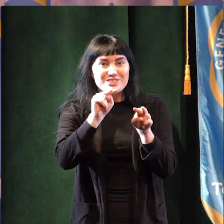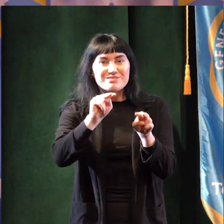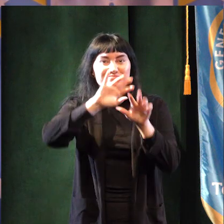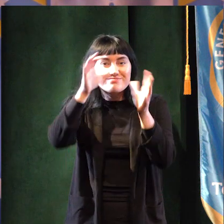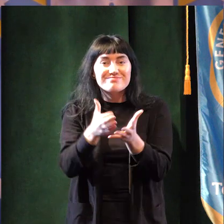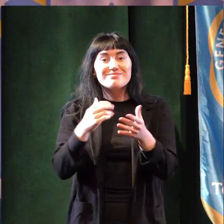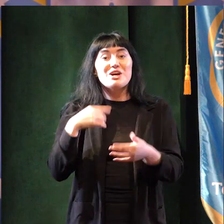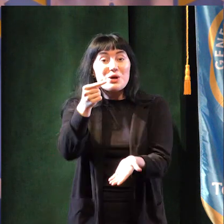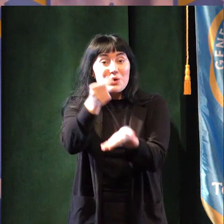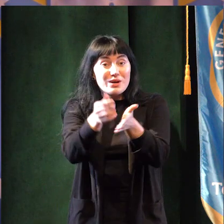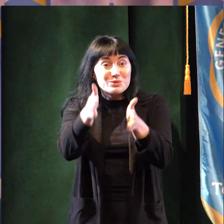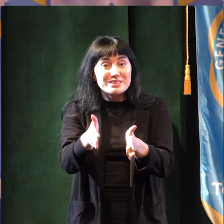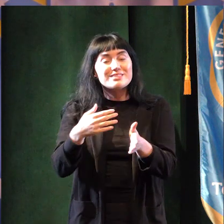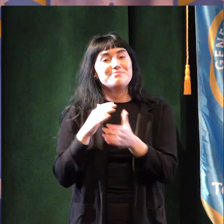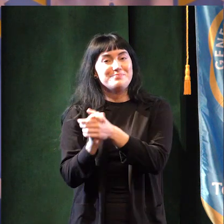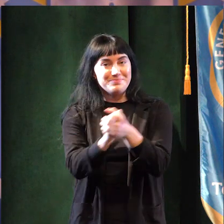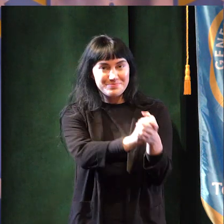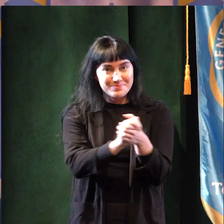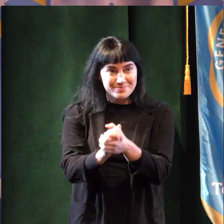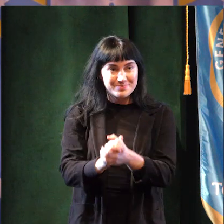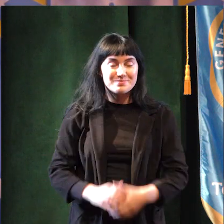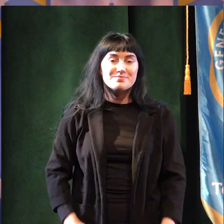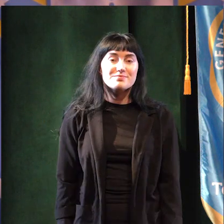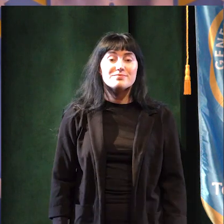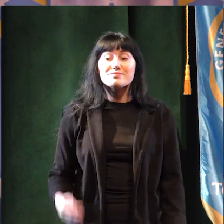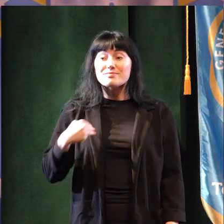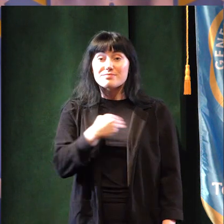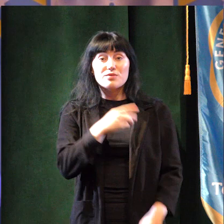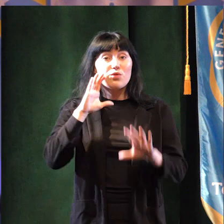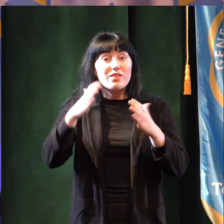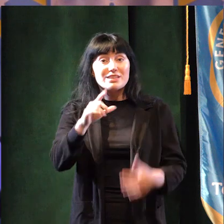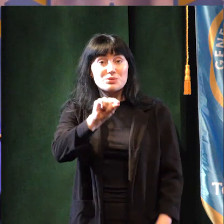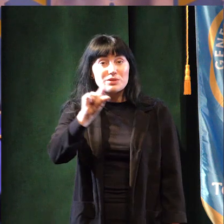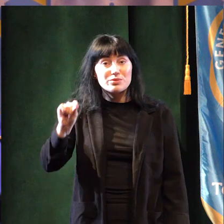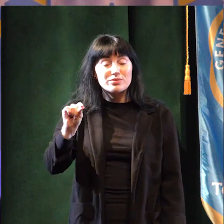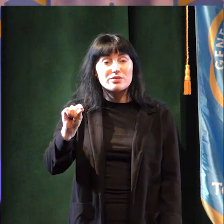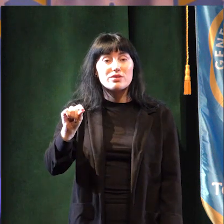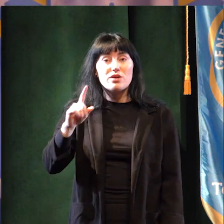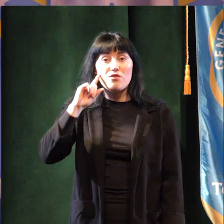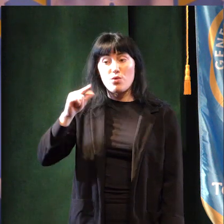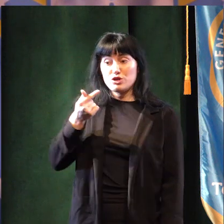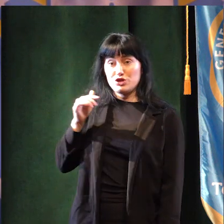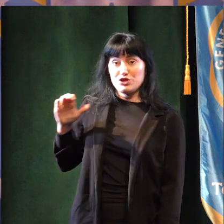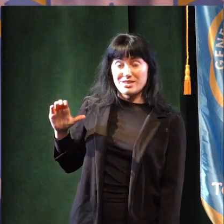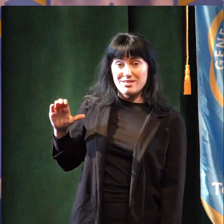graduates congratulations members of the class of 2020 on behalf of Genesee